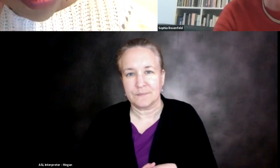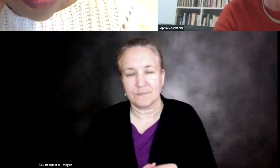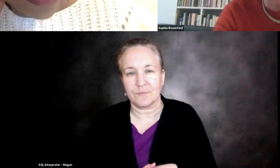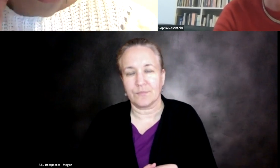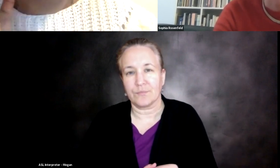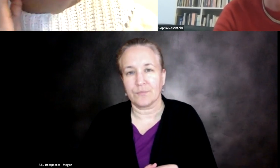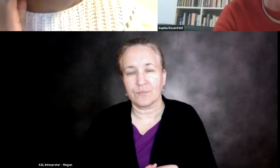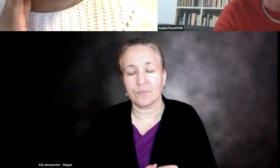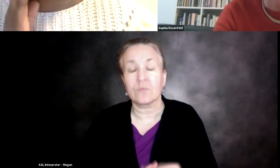On the other hand--